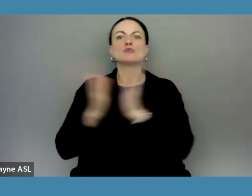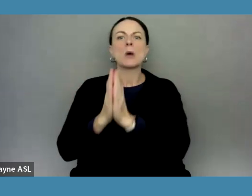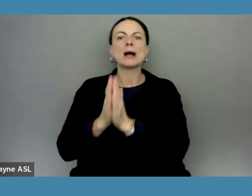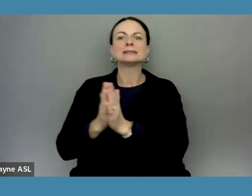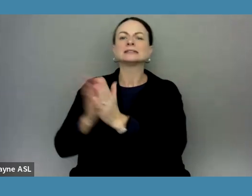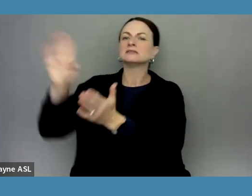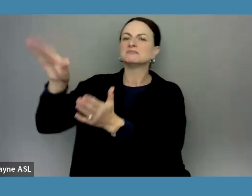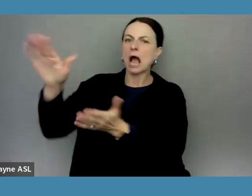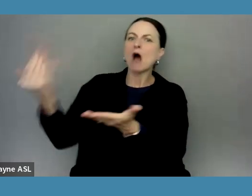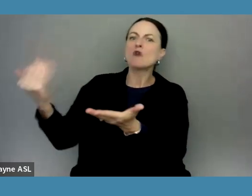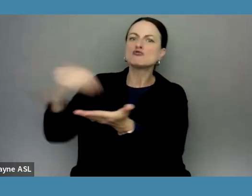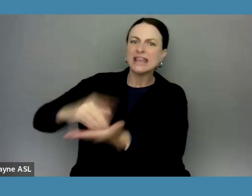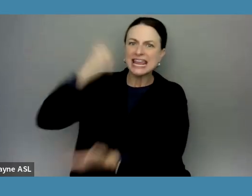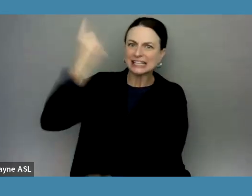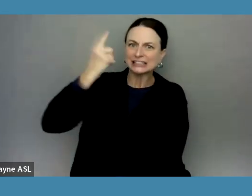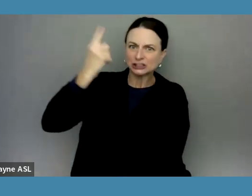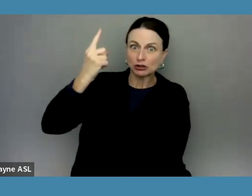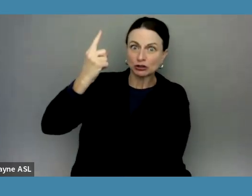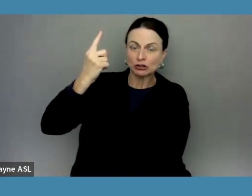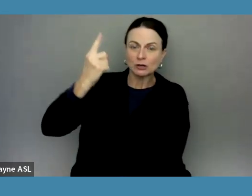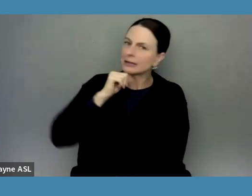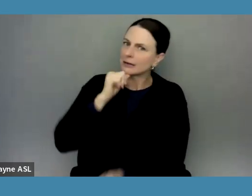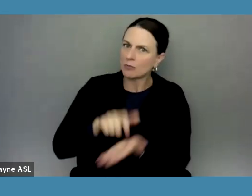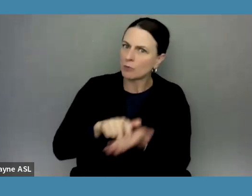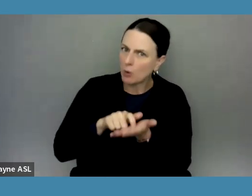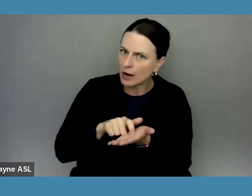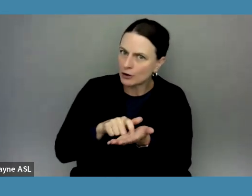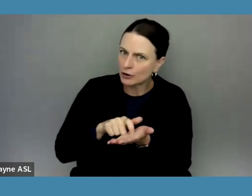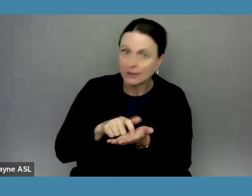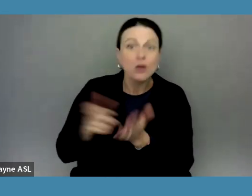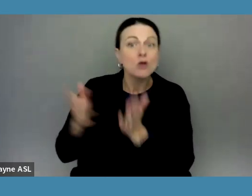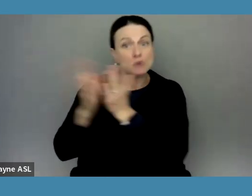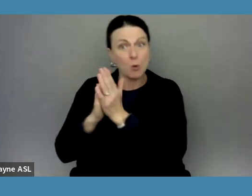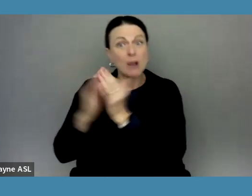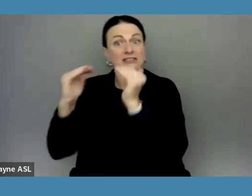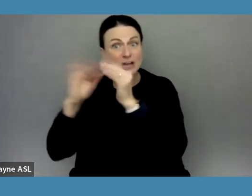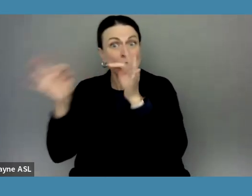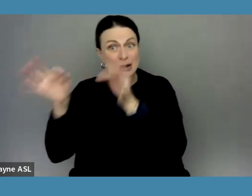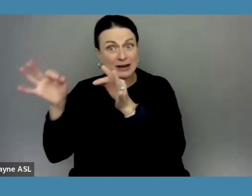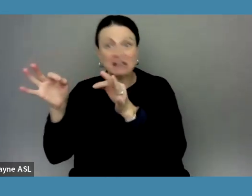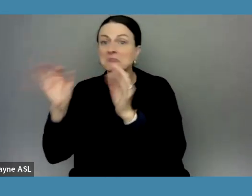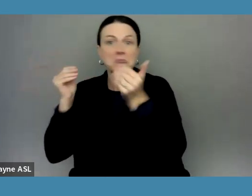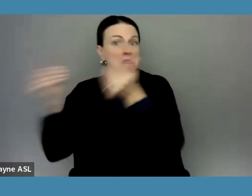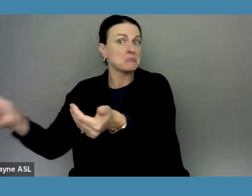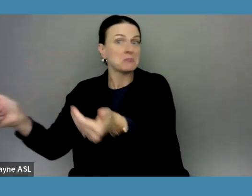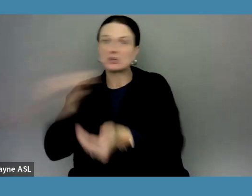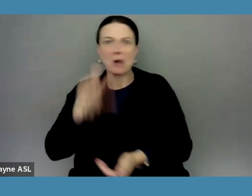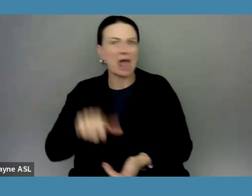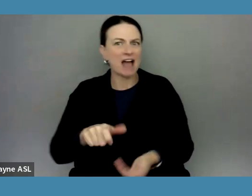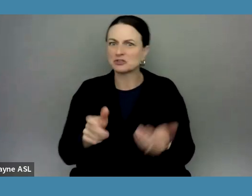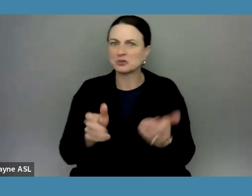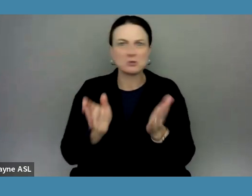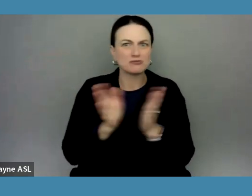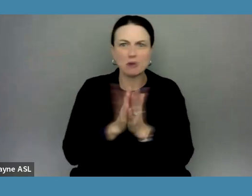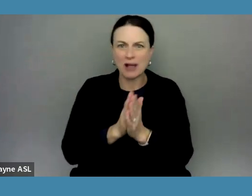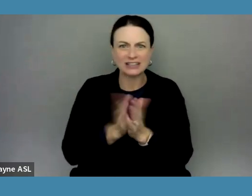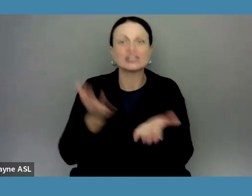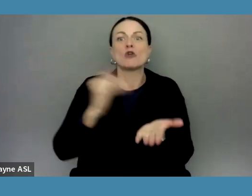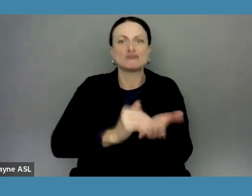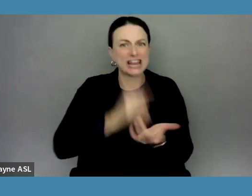but it's not mandatory. You can request a fair hearing without requesting a reconsideration. And the fair hearing is conducted, like I said